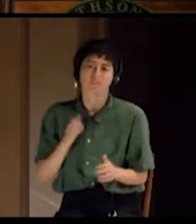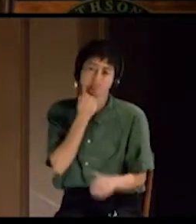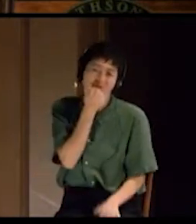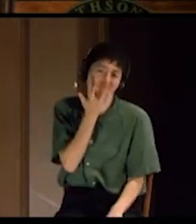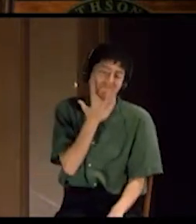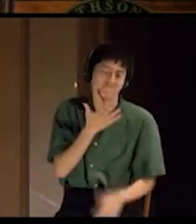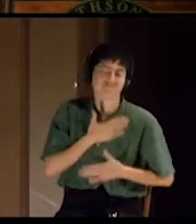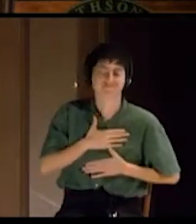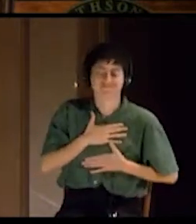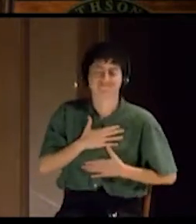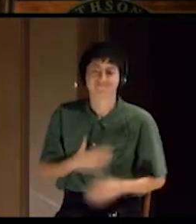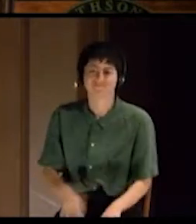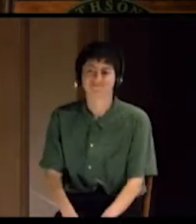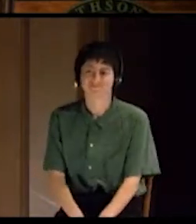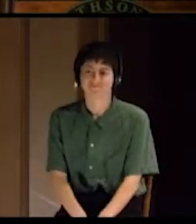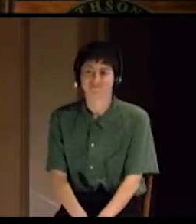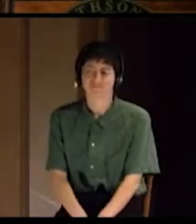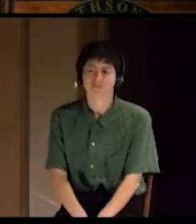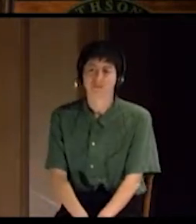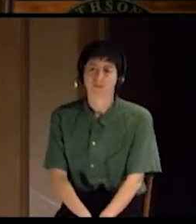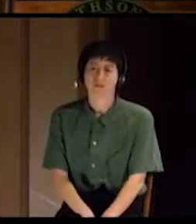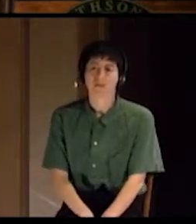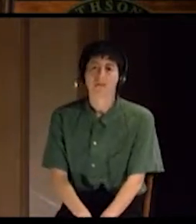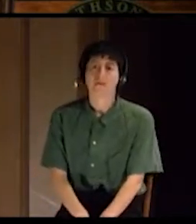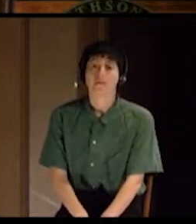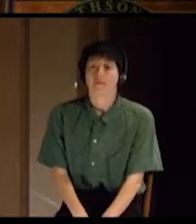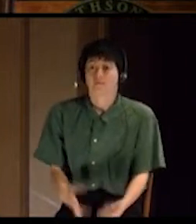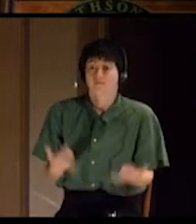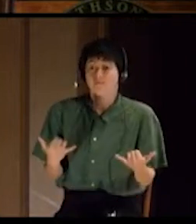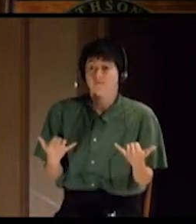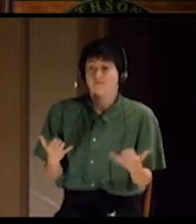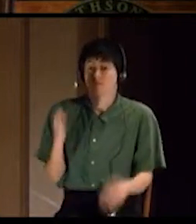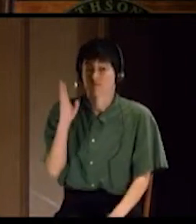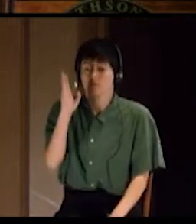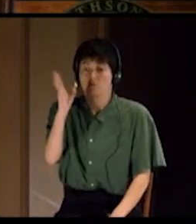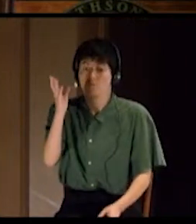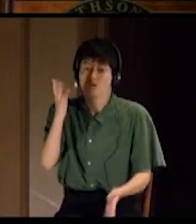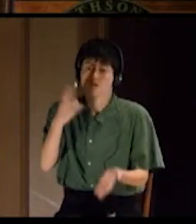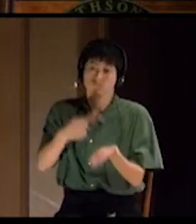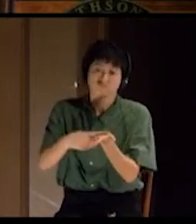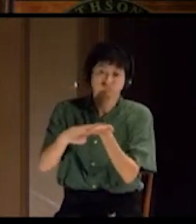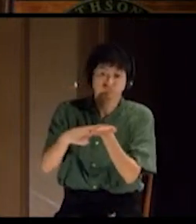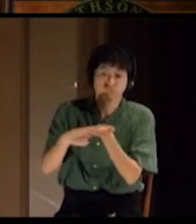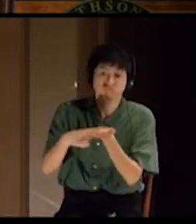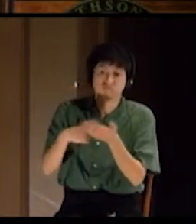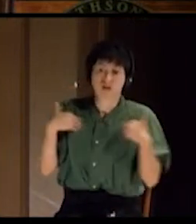So I'll be talking about how animals can persist to great change.